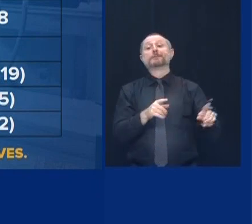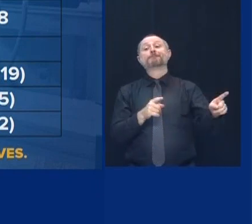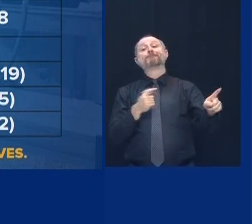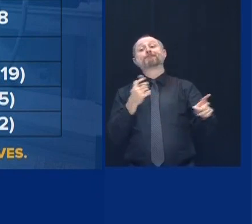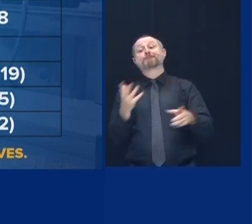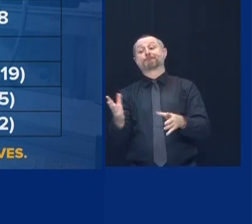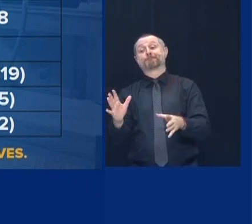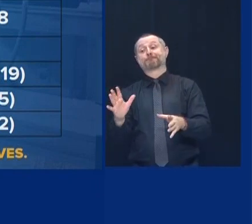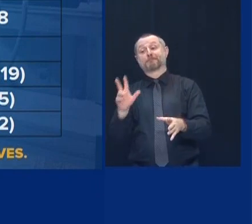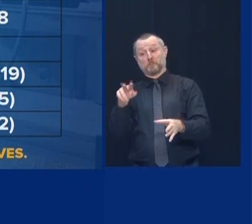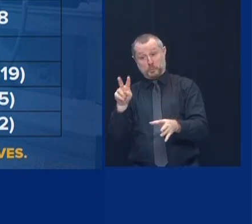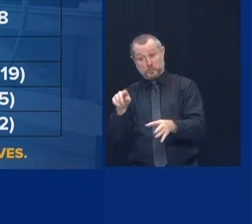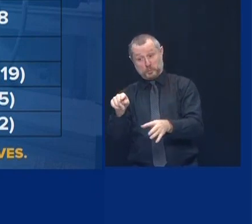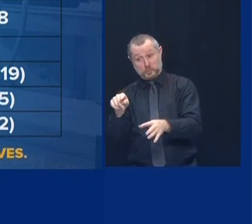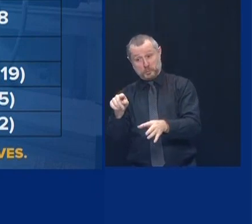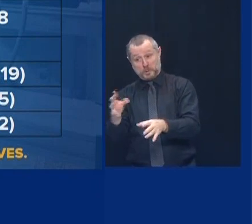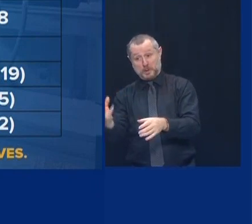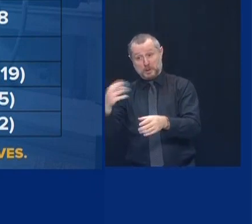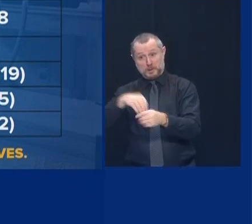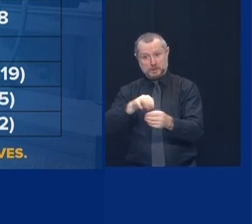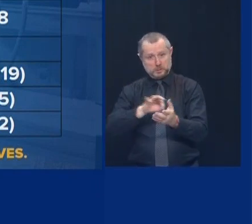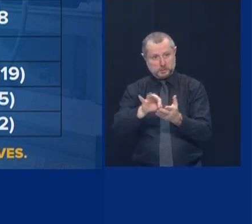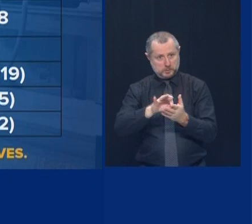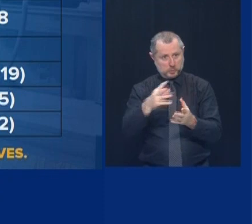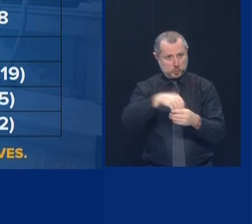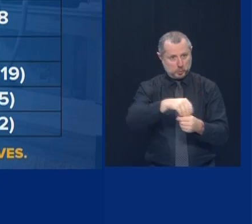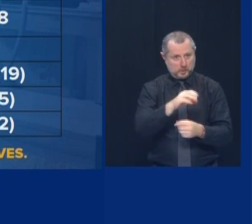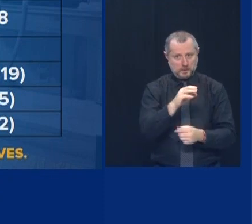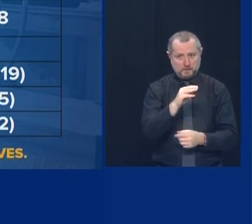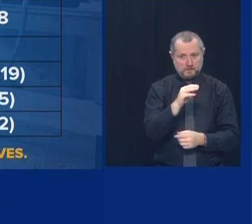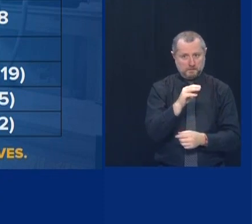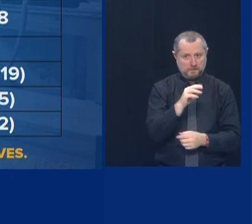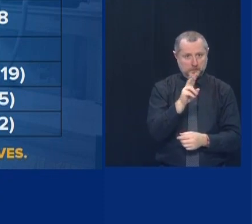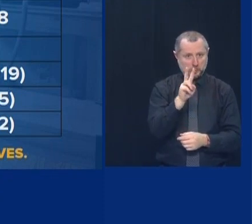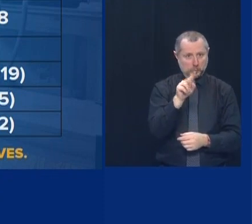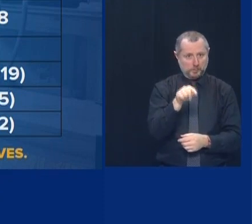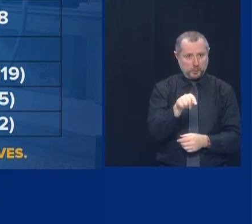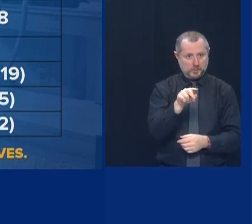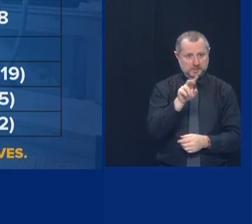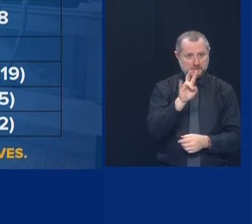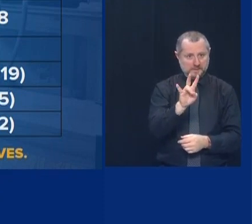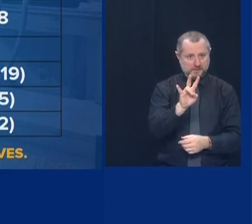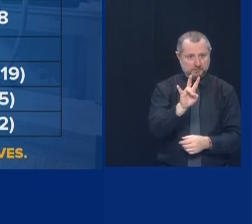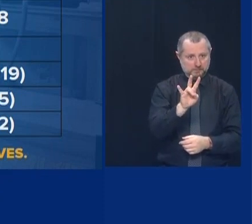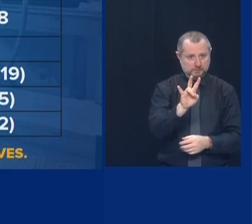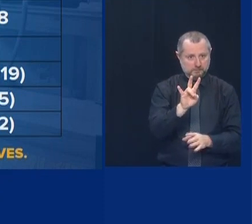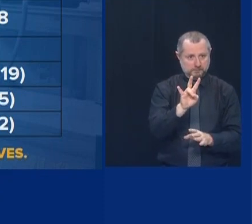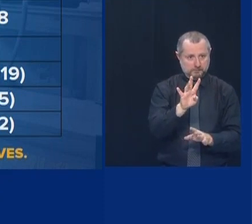CLUSTER ZONE, 4.3%.w3 CLUSTERS 2.2.